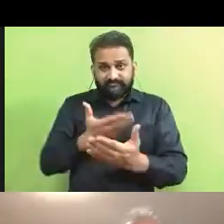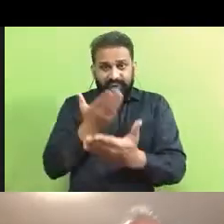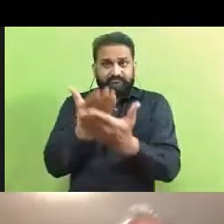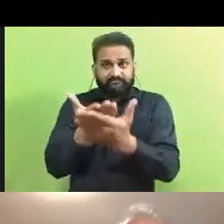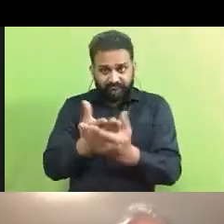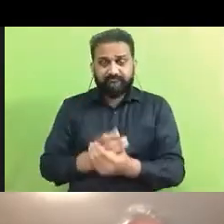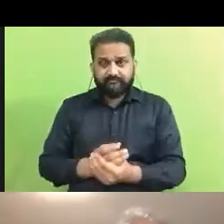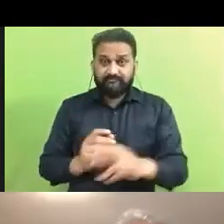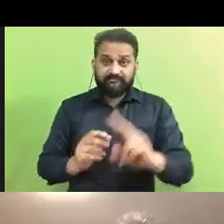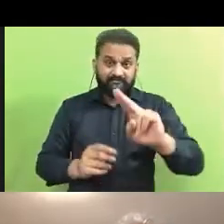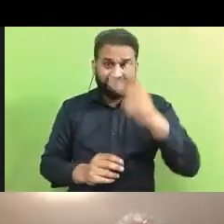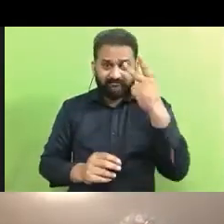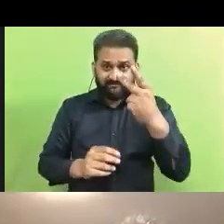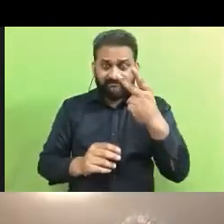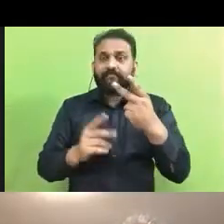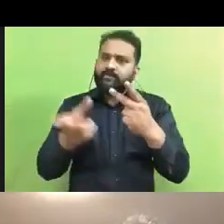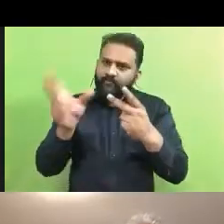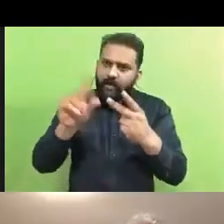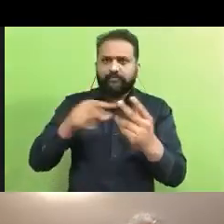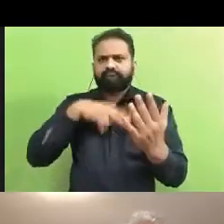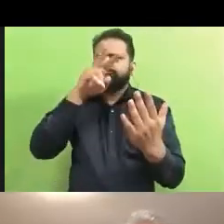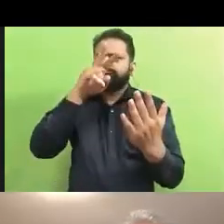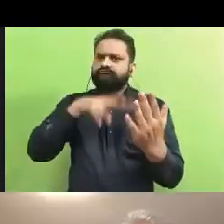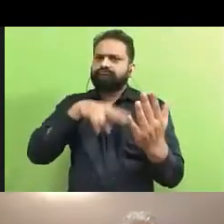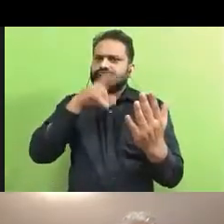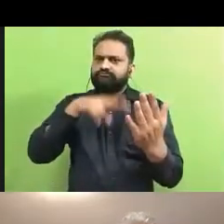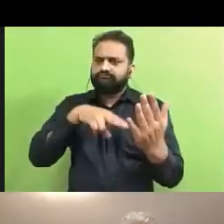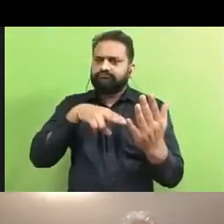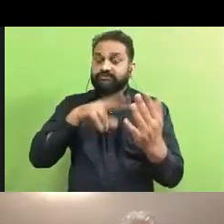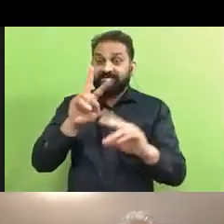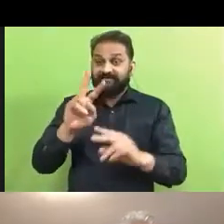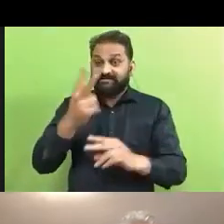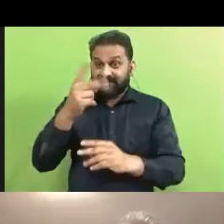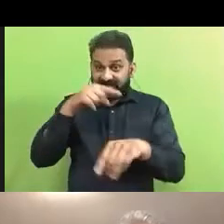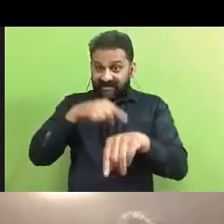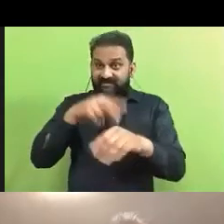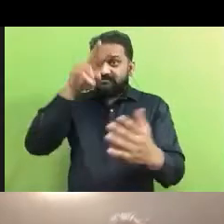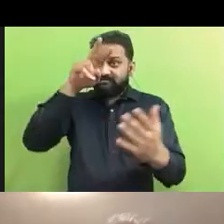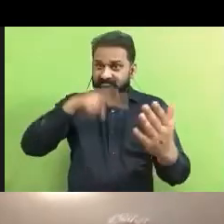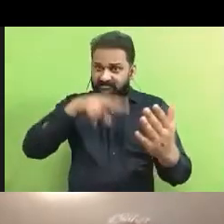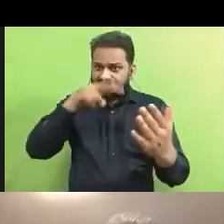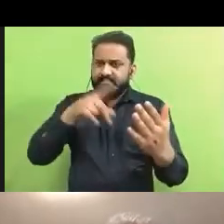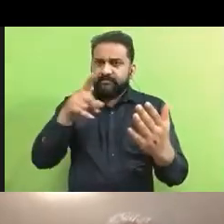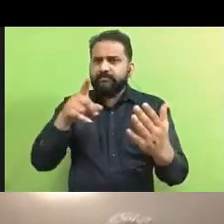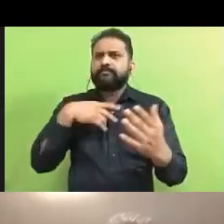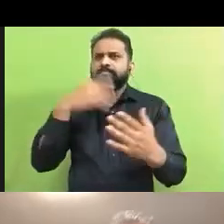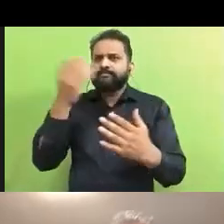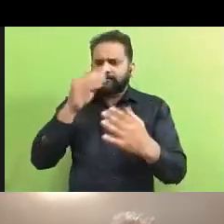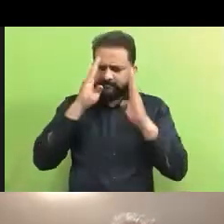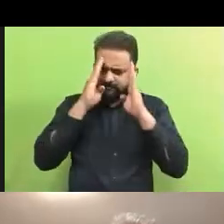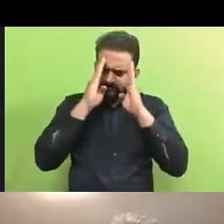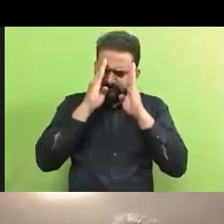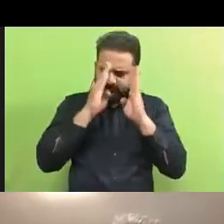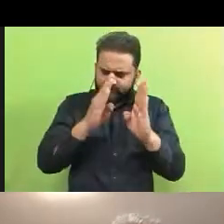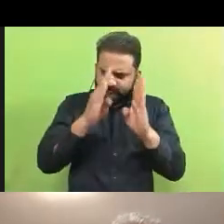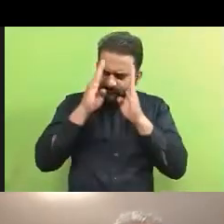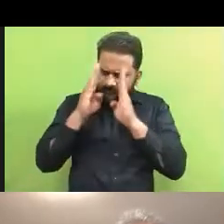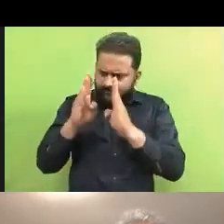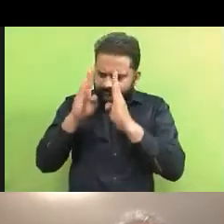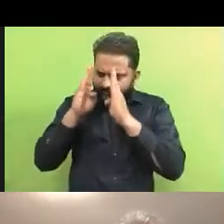time reading now the second time reading you have to do with some focus the reason we want to do